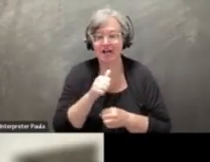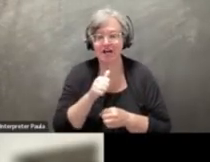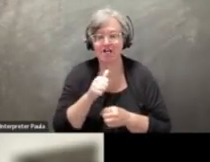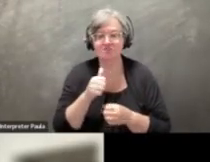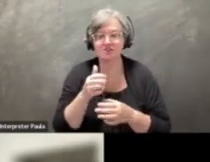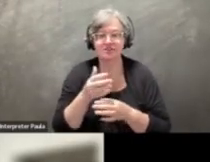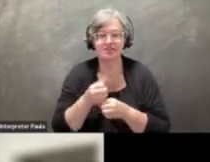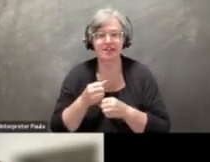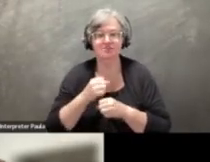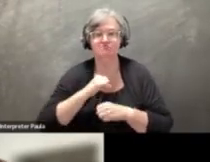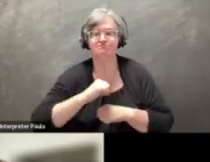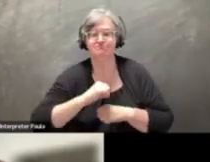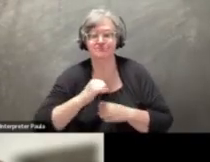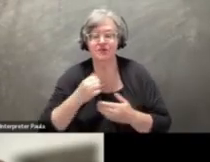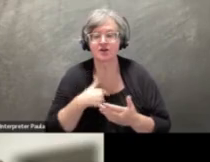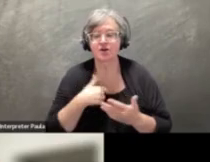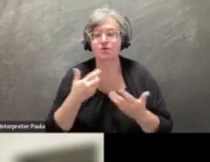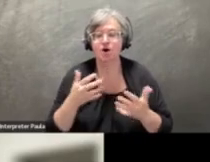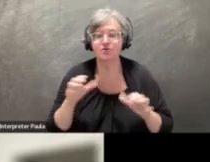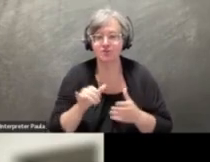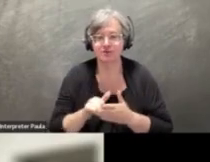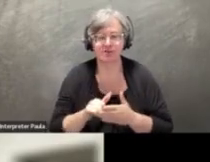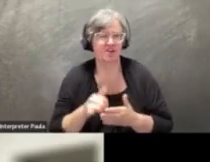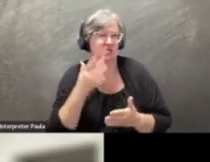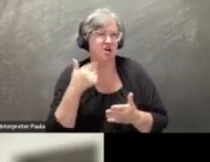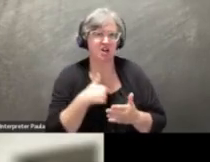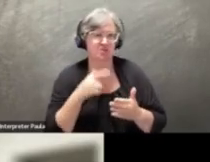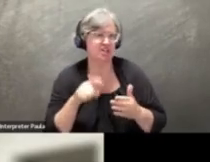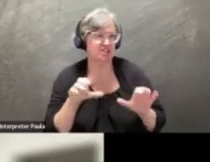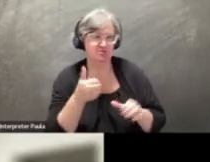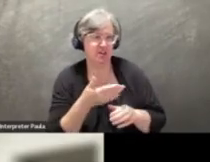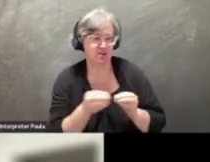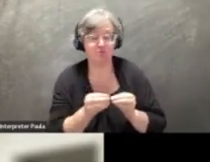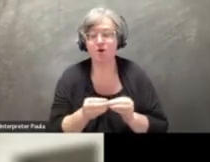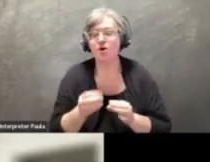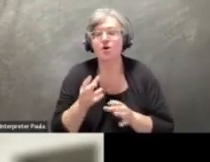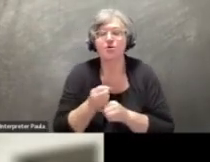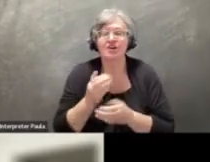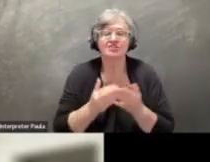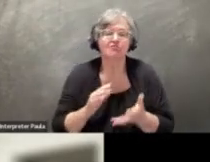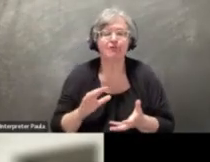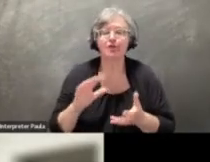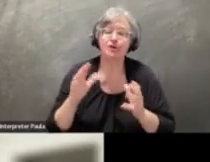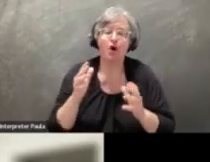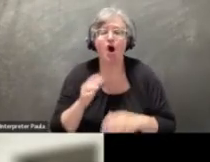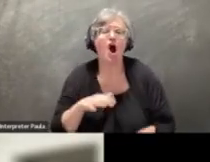We're already doing it so I don't know why we need to do anything different. Or we get some distortion of things where, hey, people are happy with the